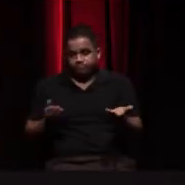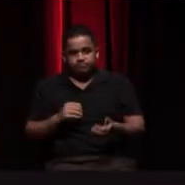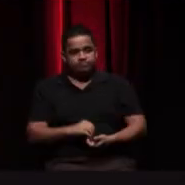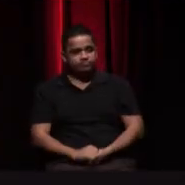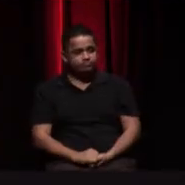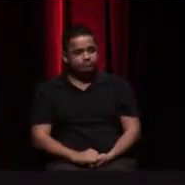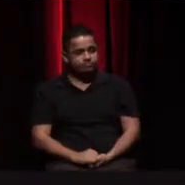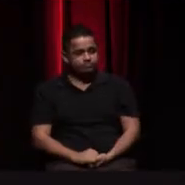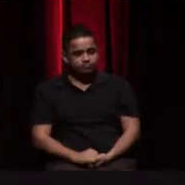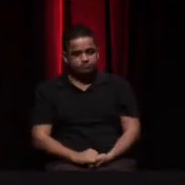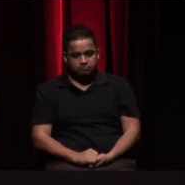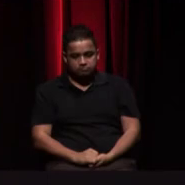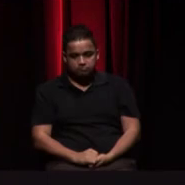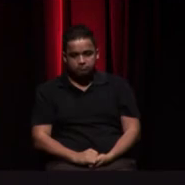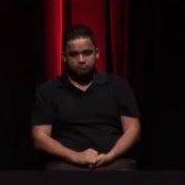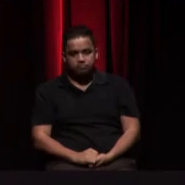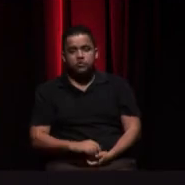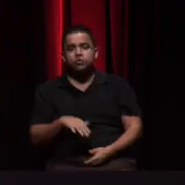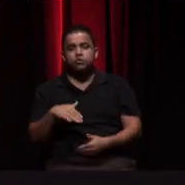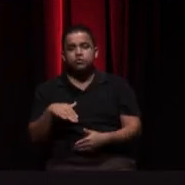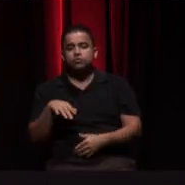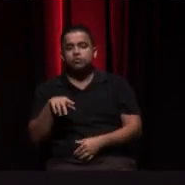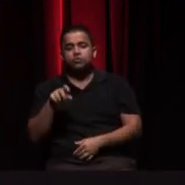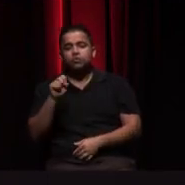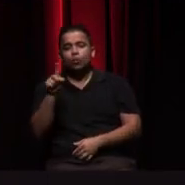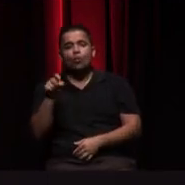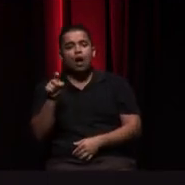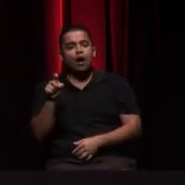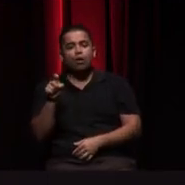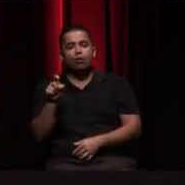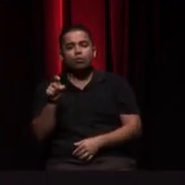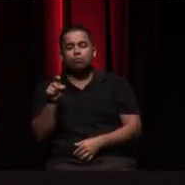Where is it? There is none. What was the result?